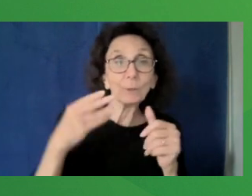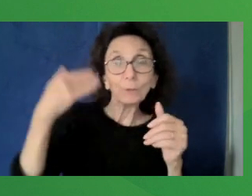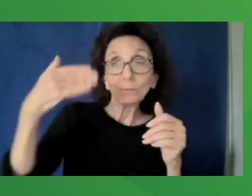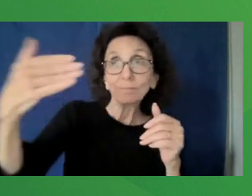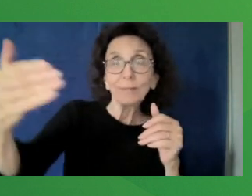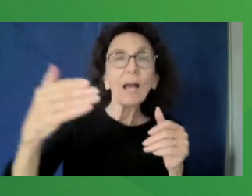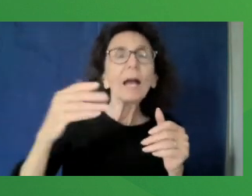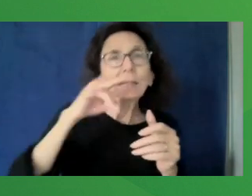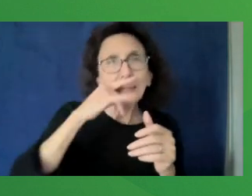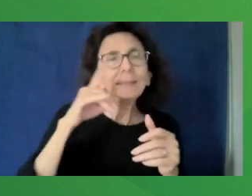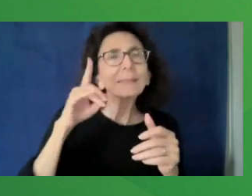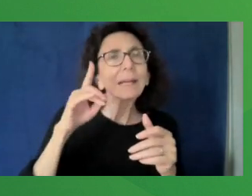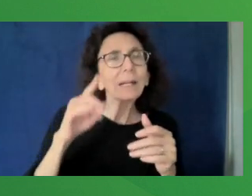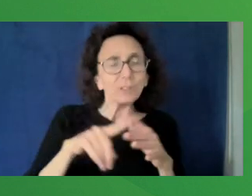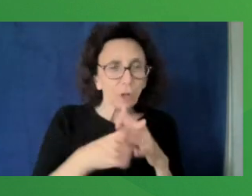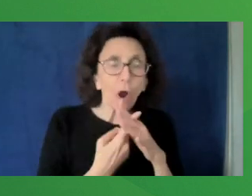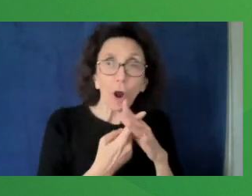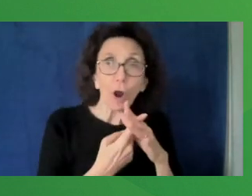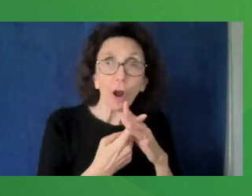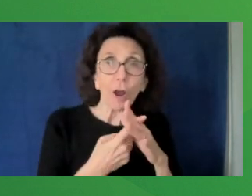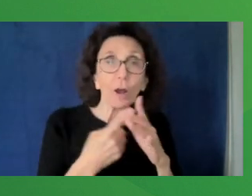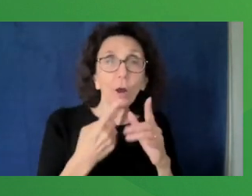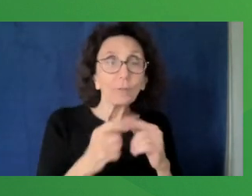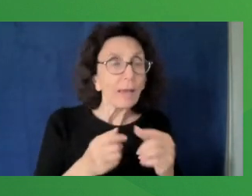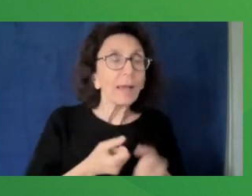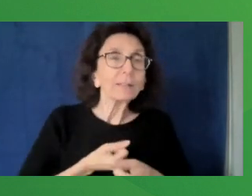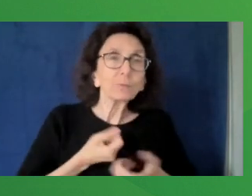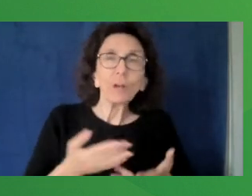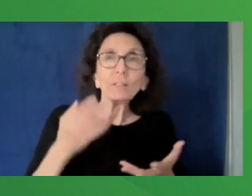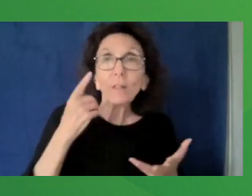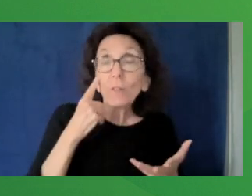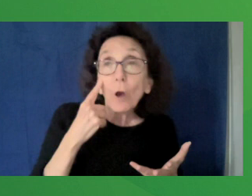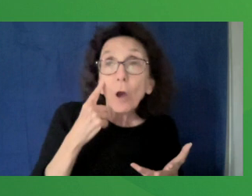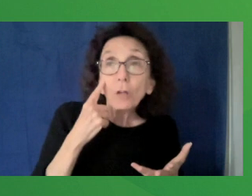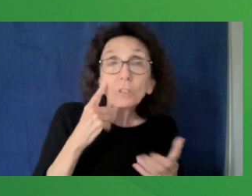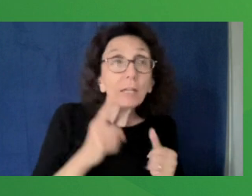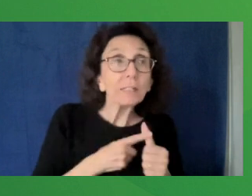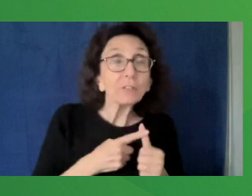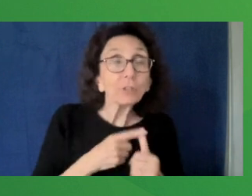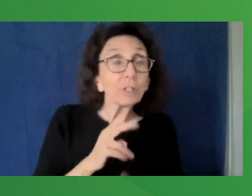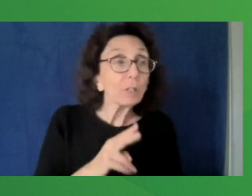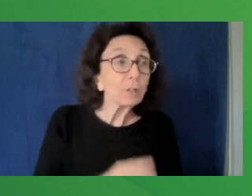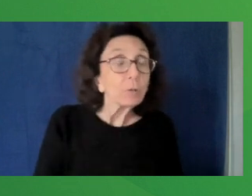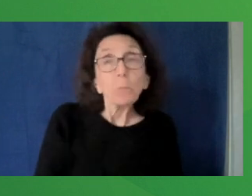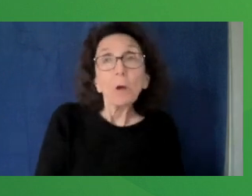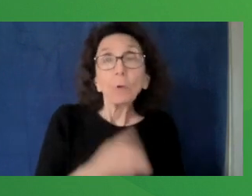to grow from a place where in which they expressed thoughts that initially were fixed to a place that